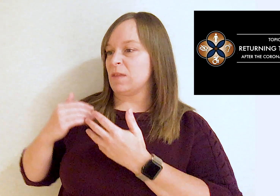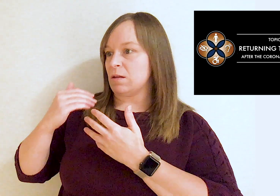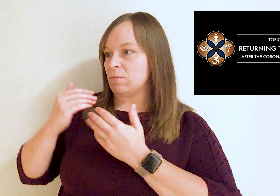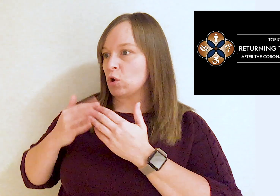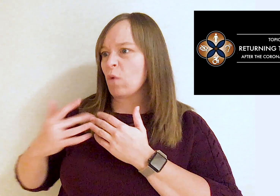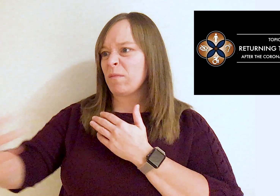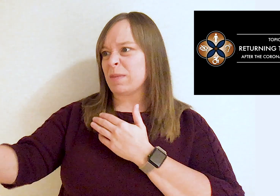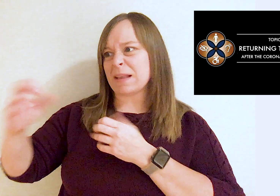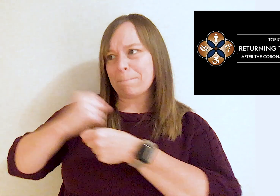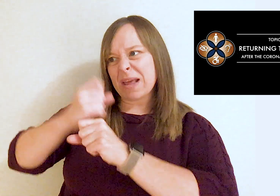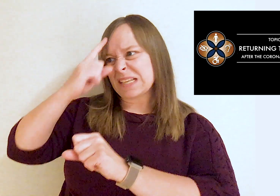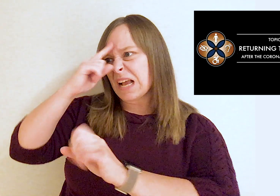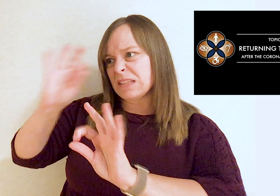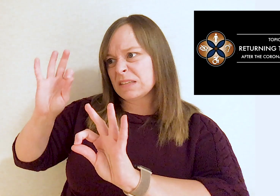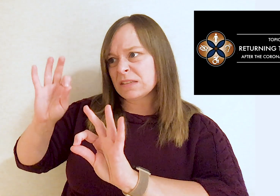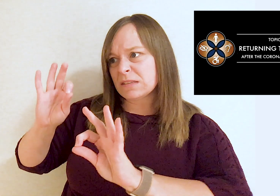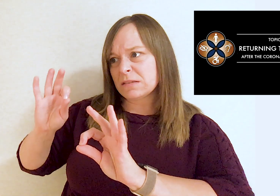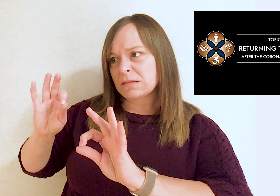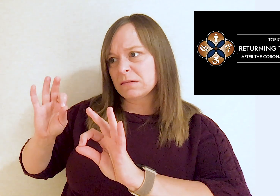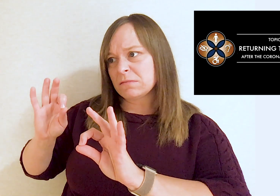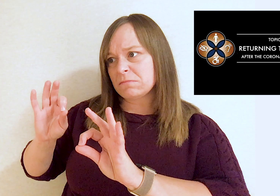there. I mean, does that make sense? Is that something that we could say for our